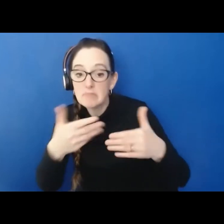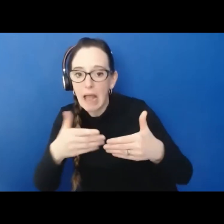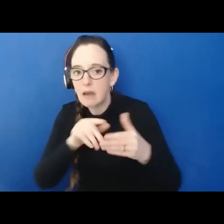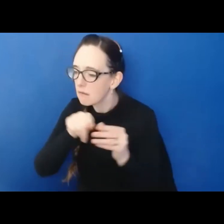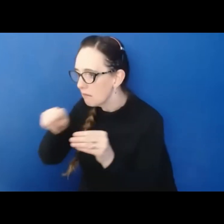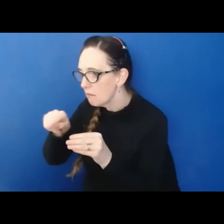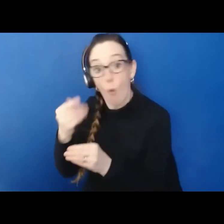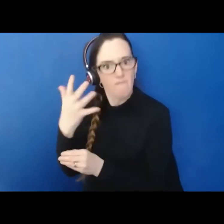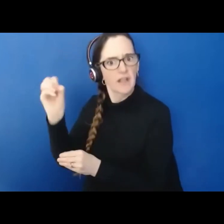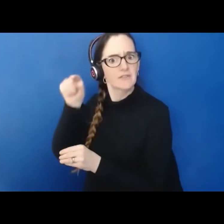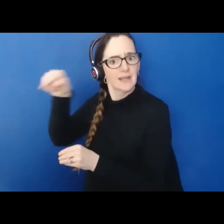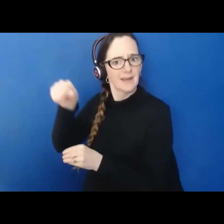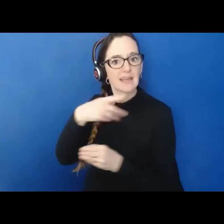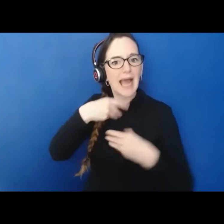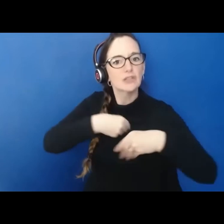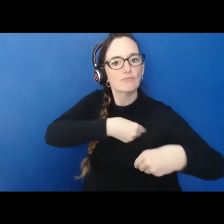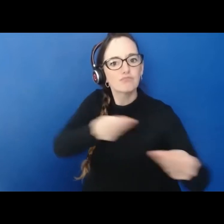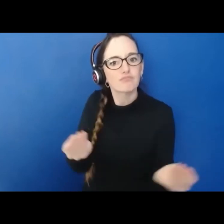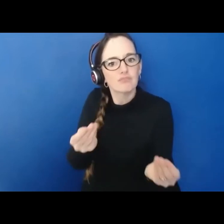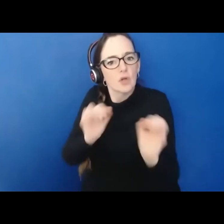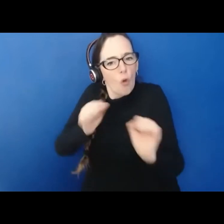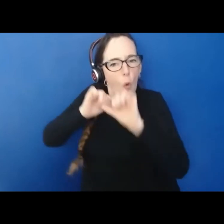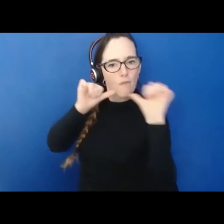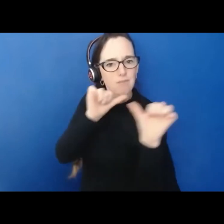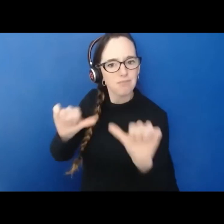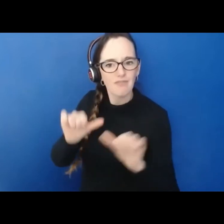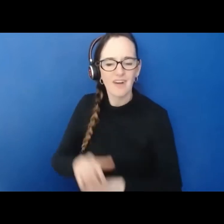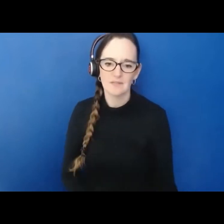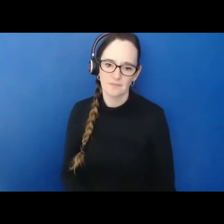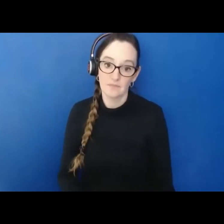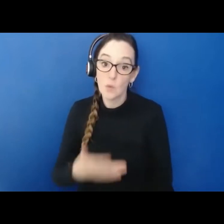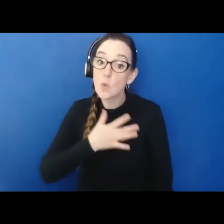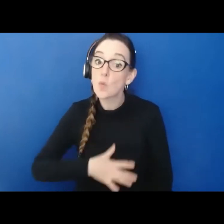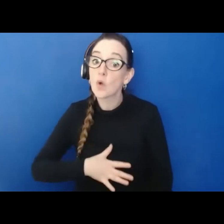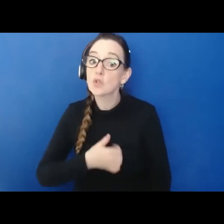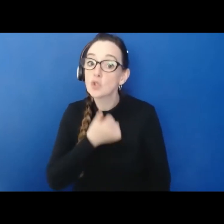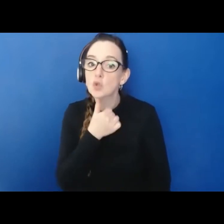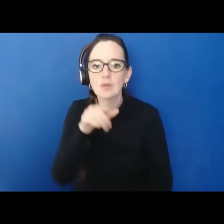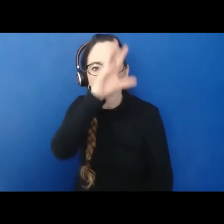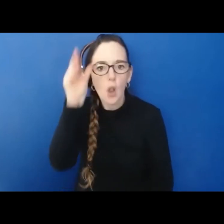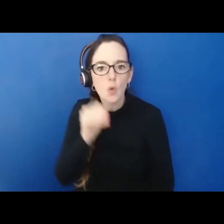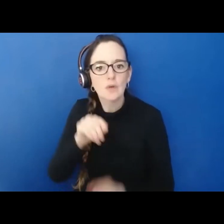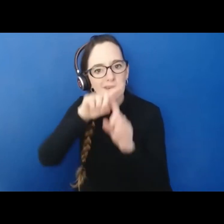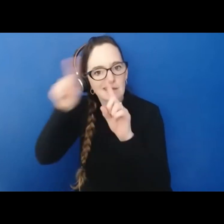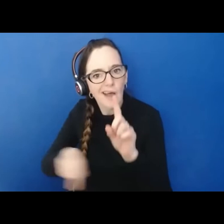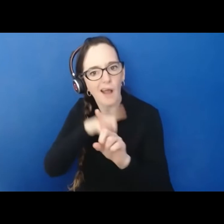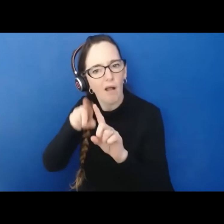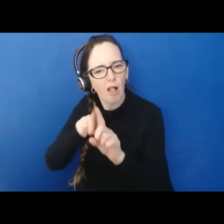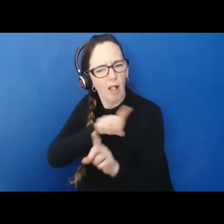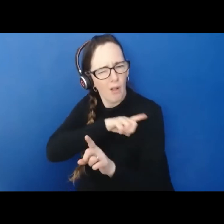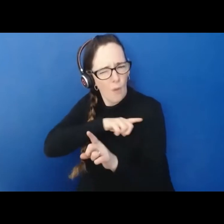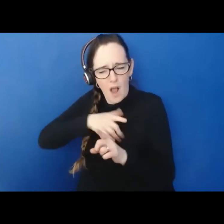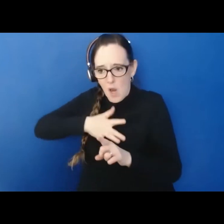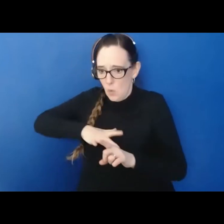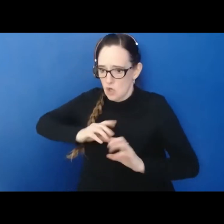because in a way we wanted to create alternative methods of distributing funding that are more